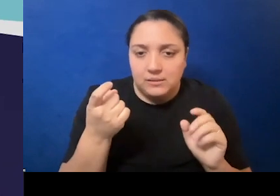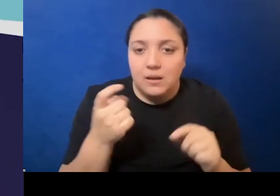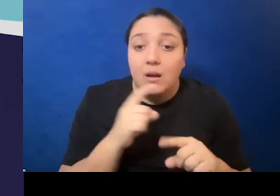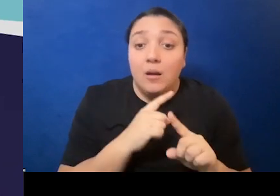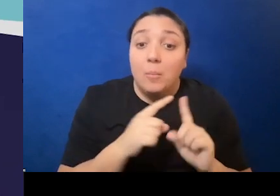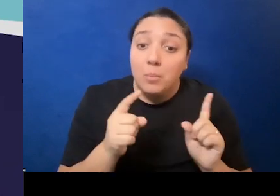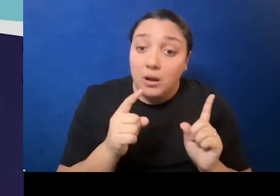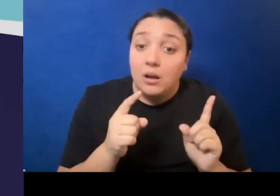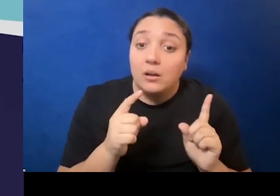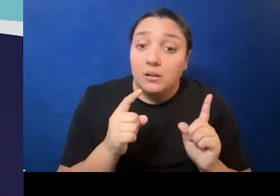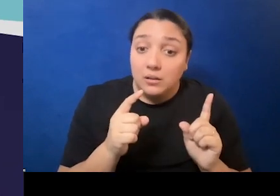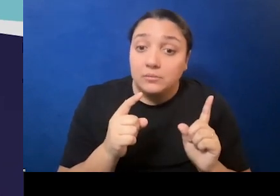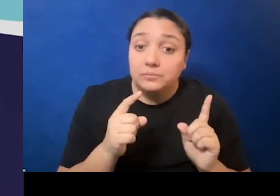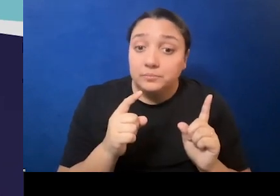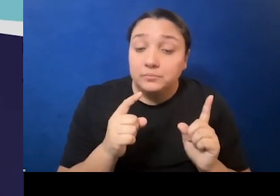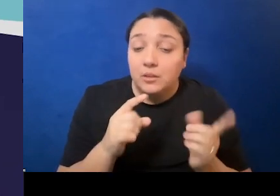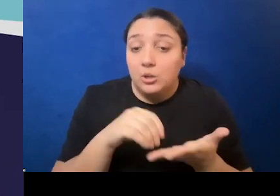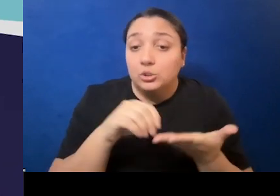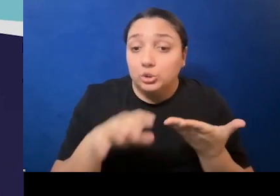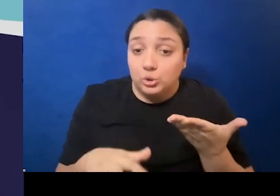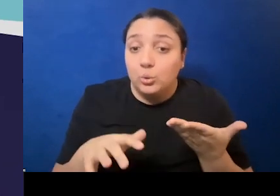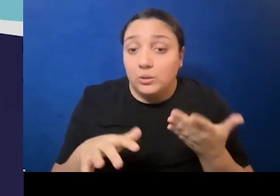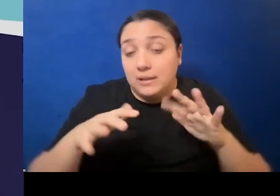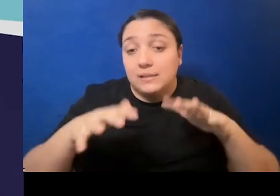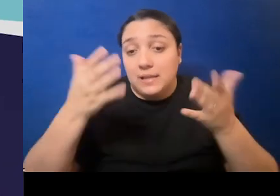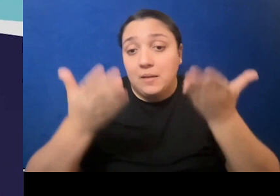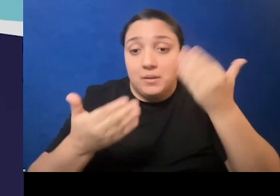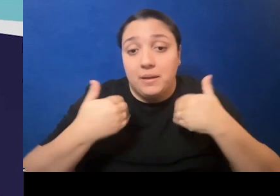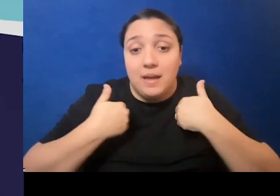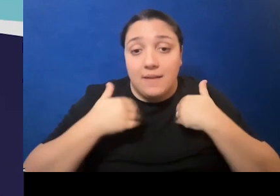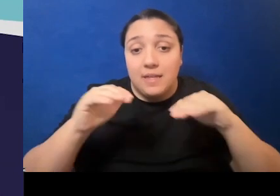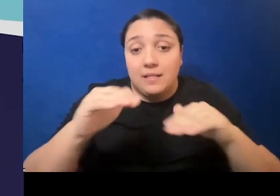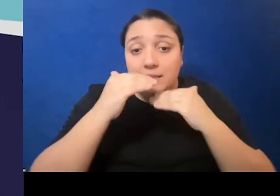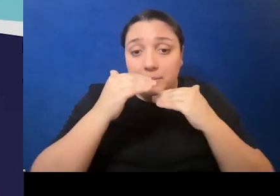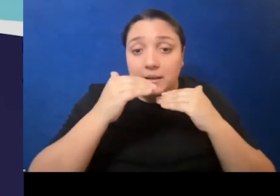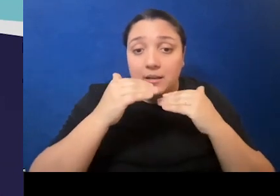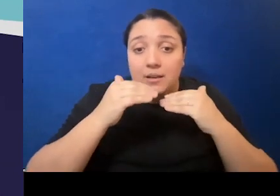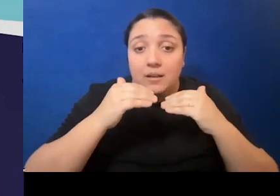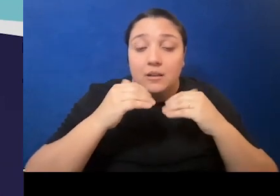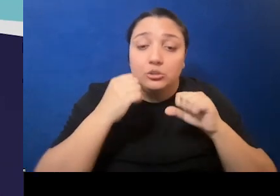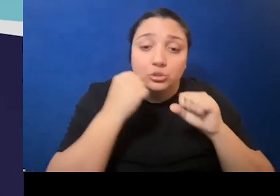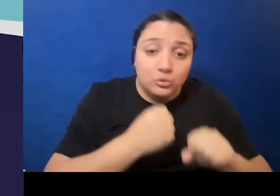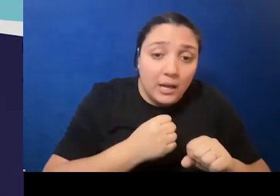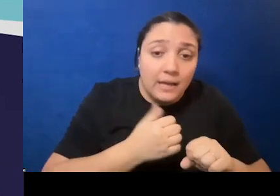DIAGNOSIS, BUT IT DOES BUT MAY